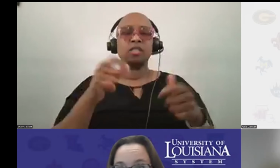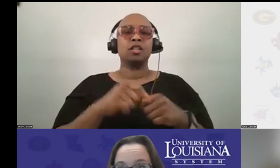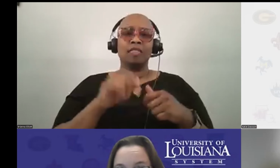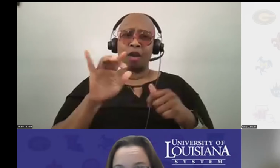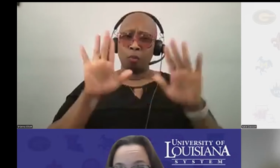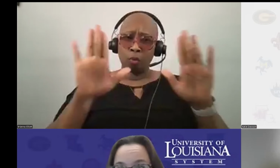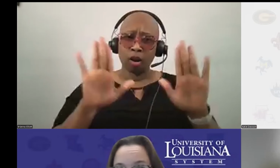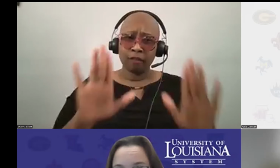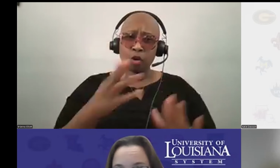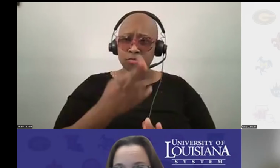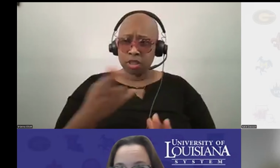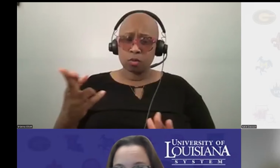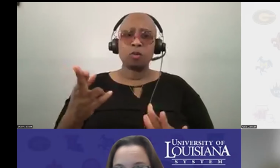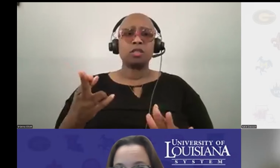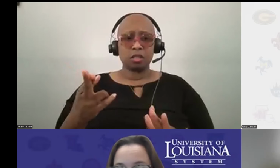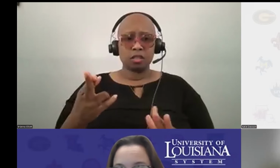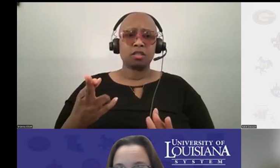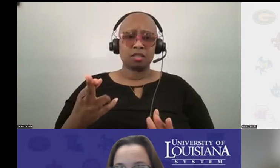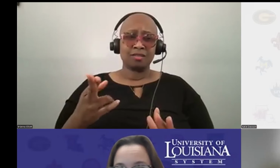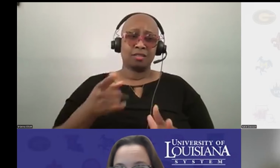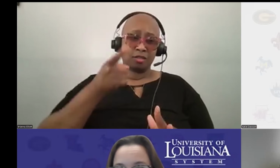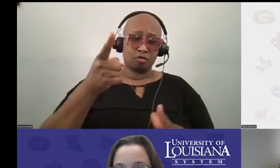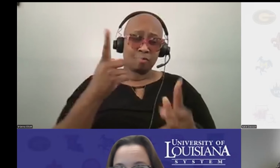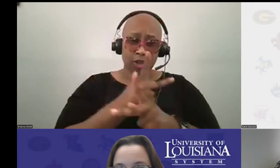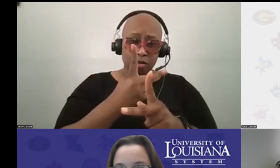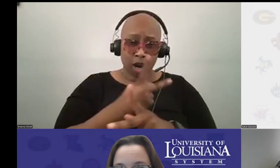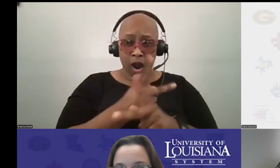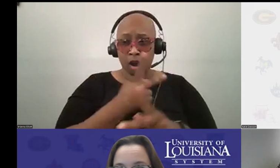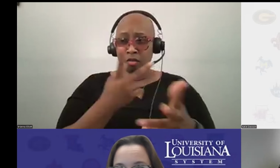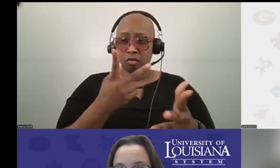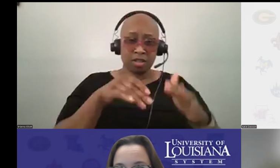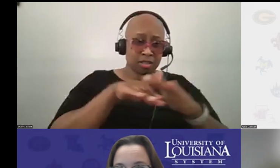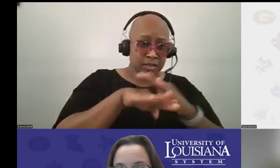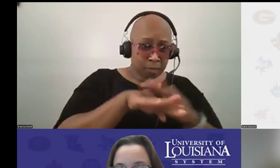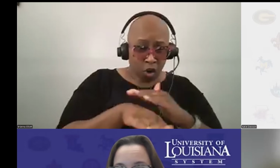as you kind of figure out what is accessible and how to make things accessible to your